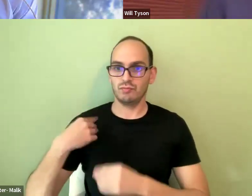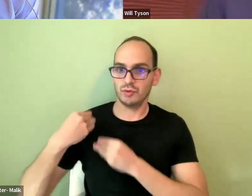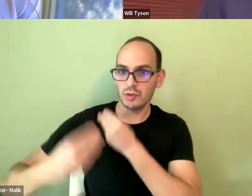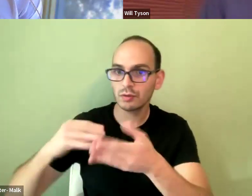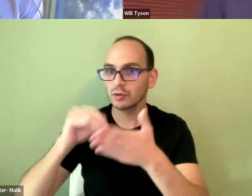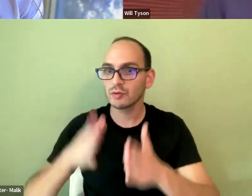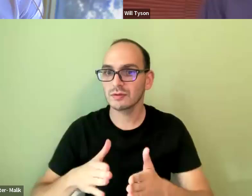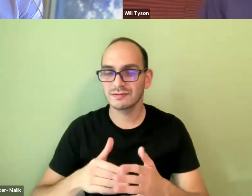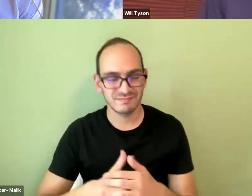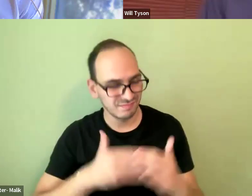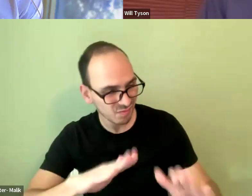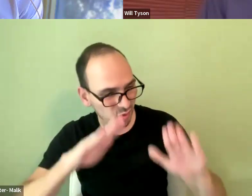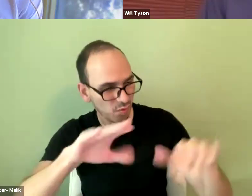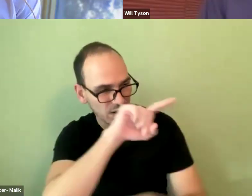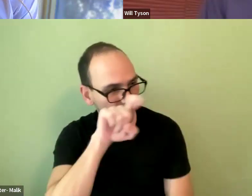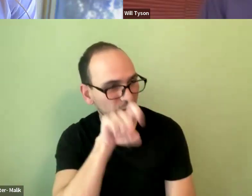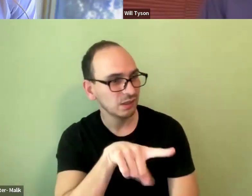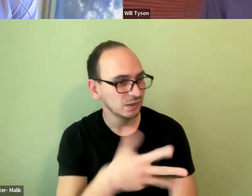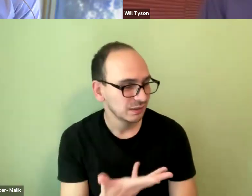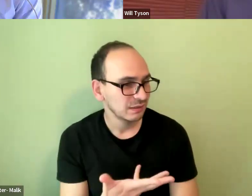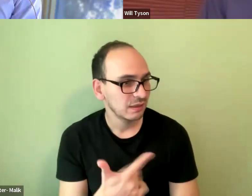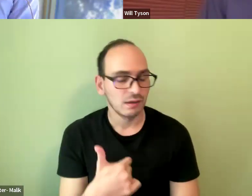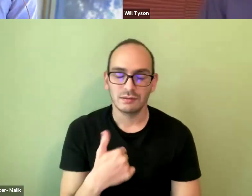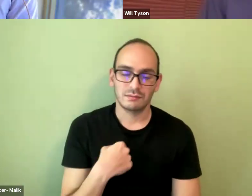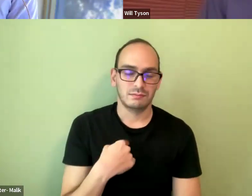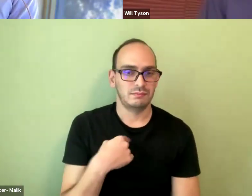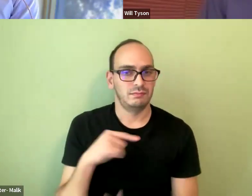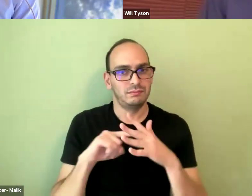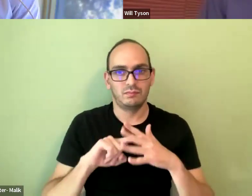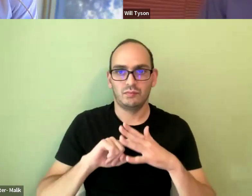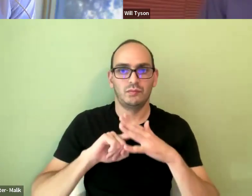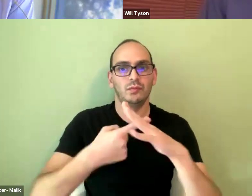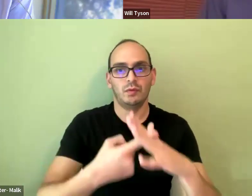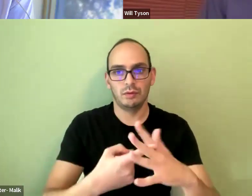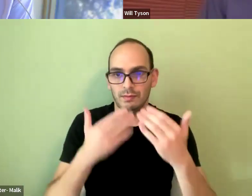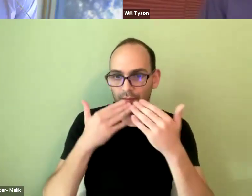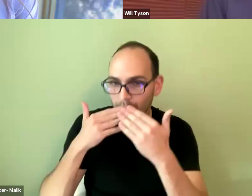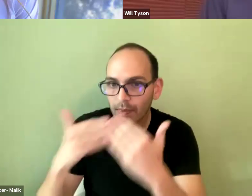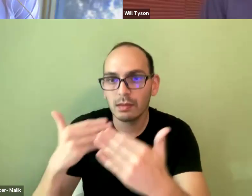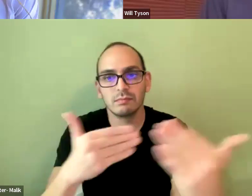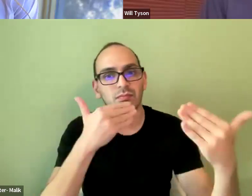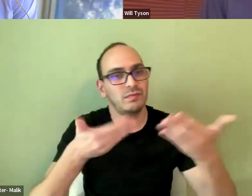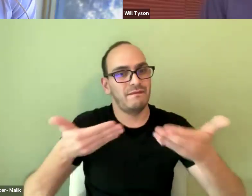Yeah, that is a great question. So, I would just begin by thanking everyone for inviting me to be here.